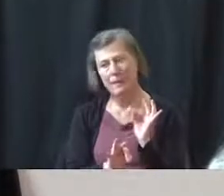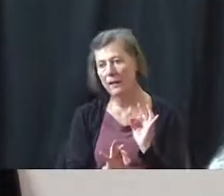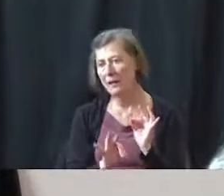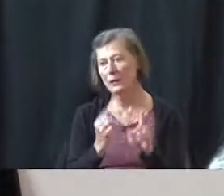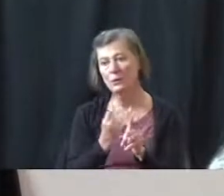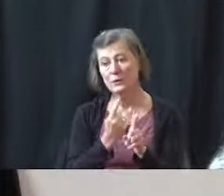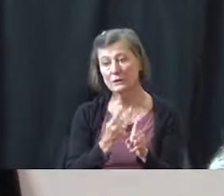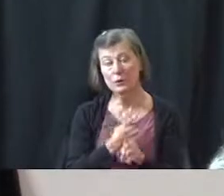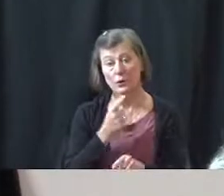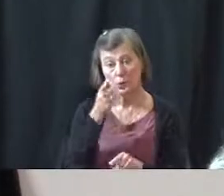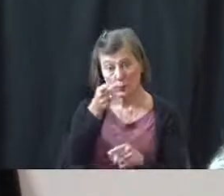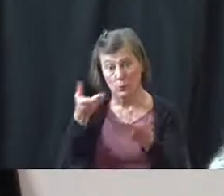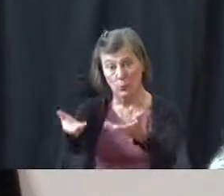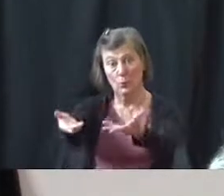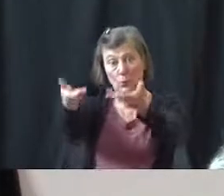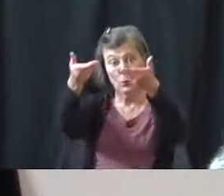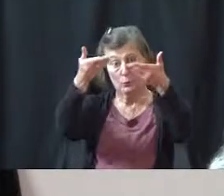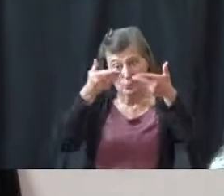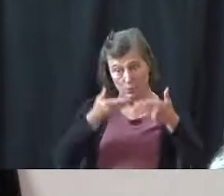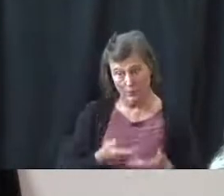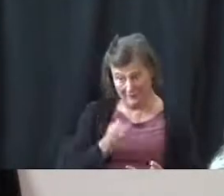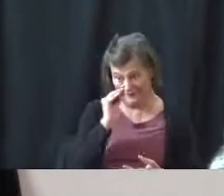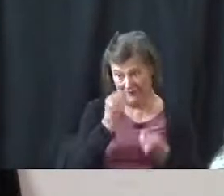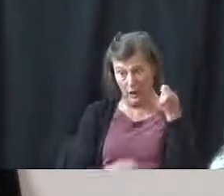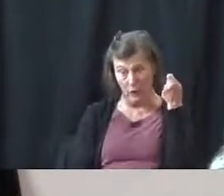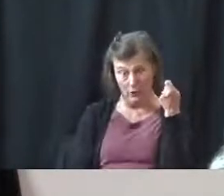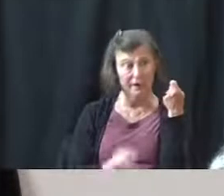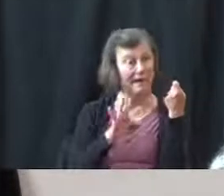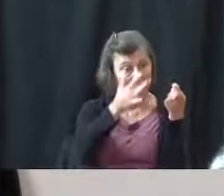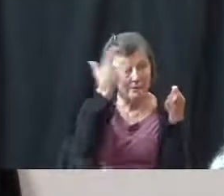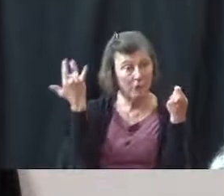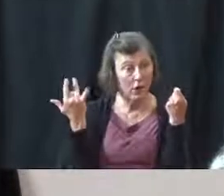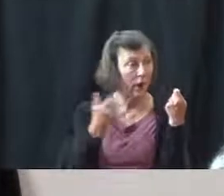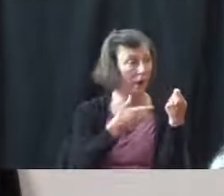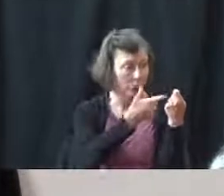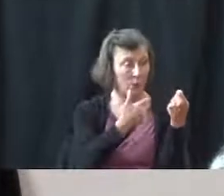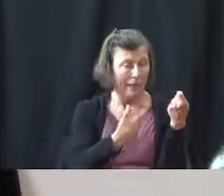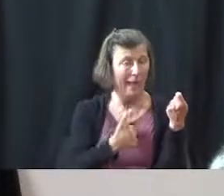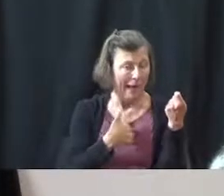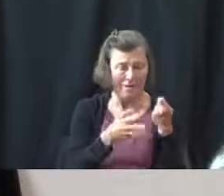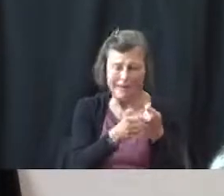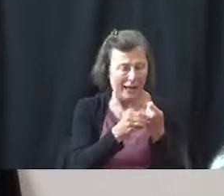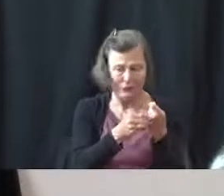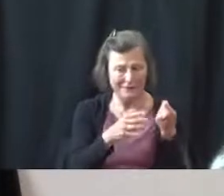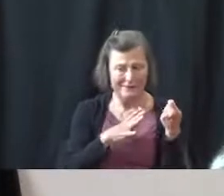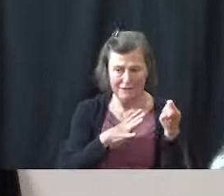You bring a flower, and if you forgot to bring a flower we have extras for you to place in